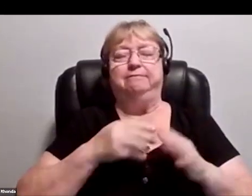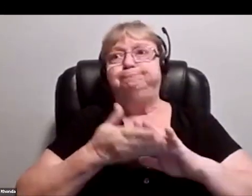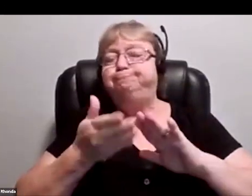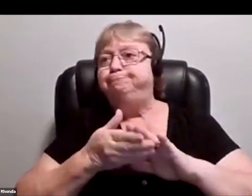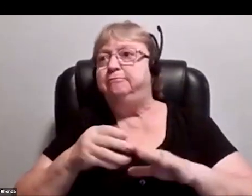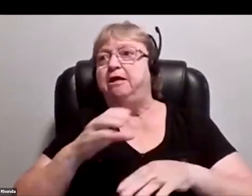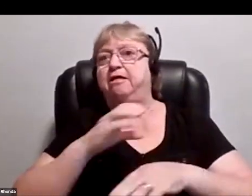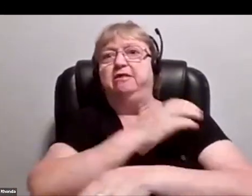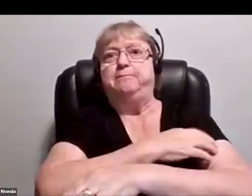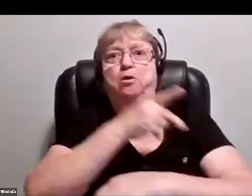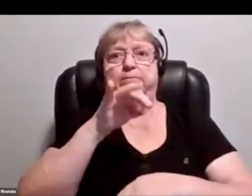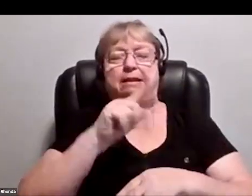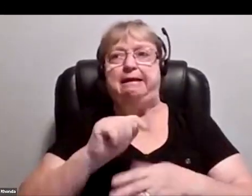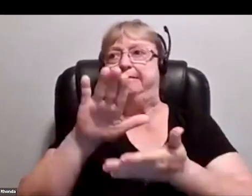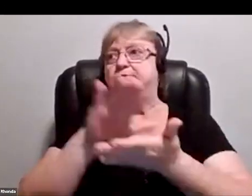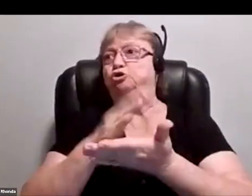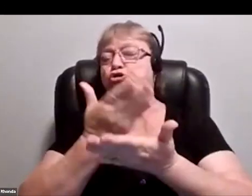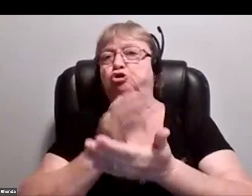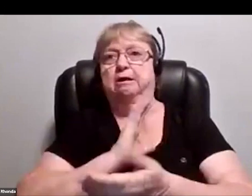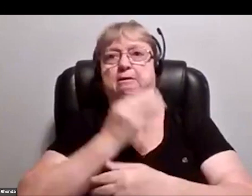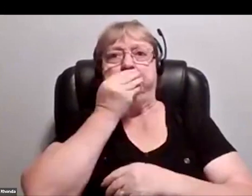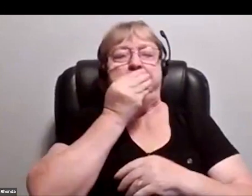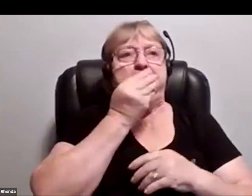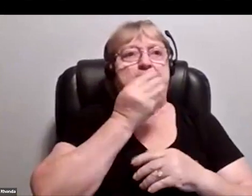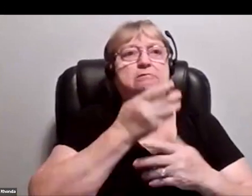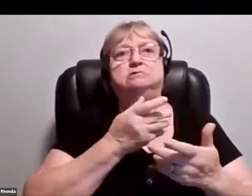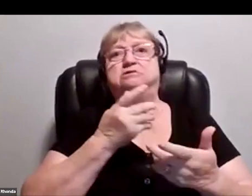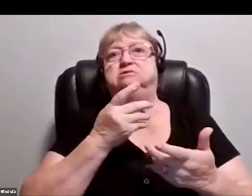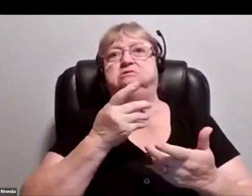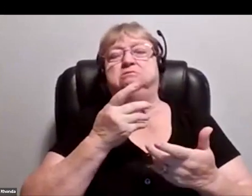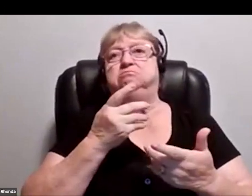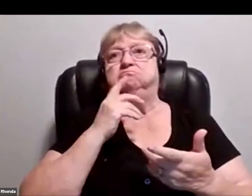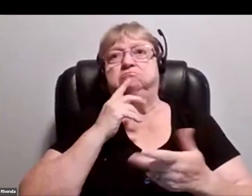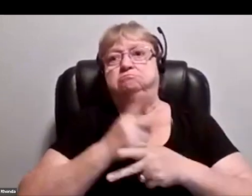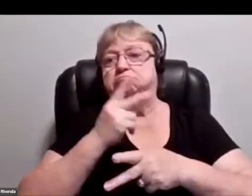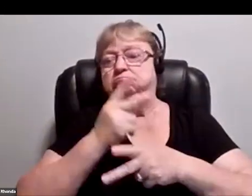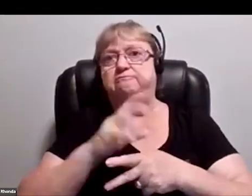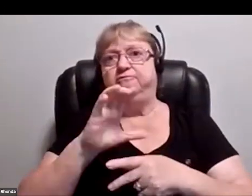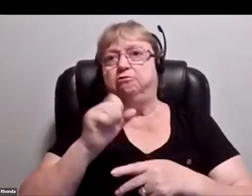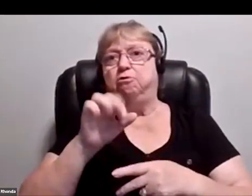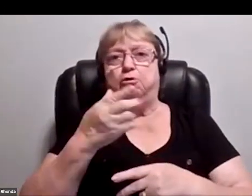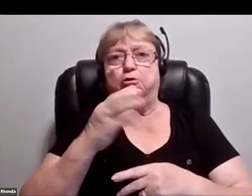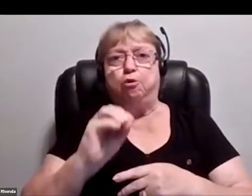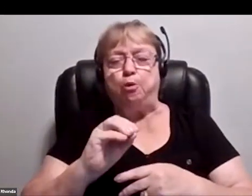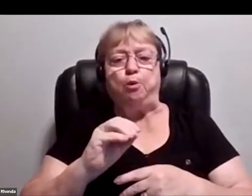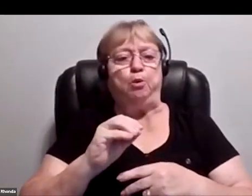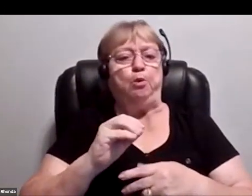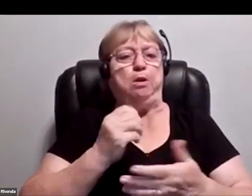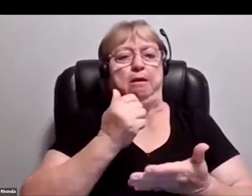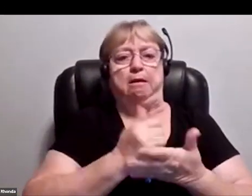They cook our meals, deal with cargo, and help with any vehicle requirements that we have.